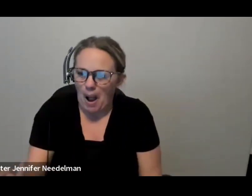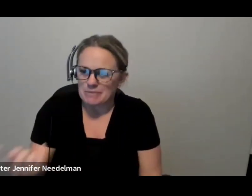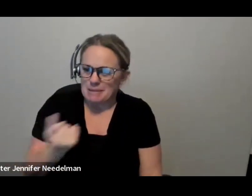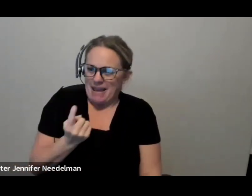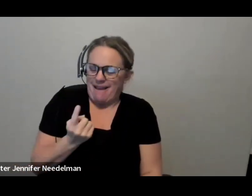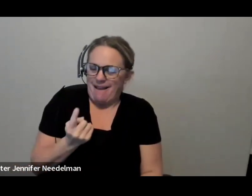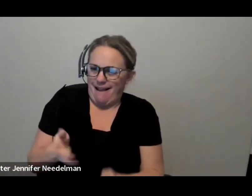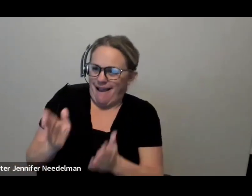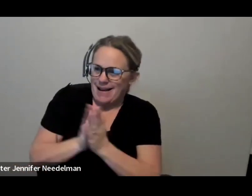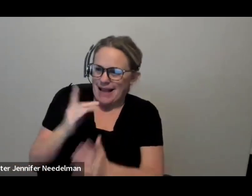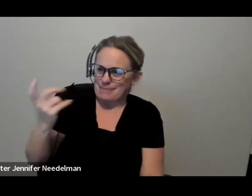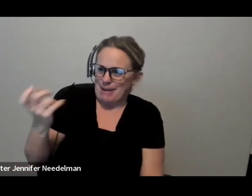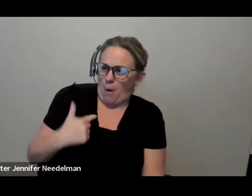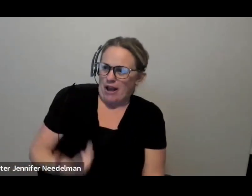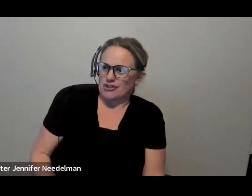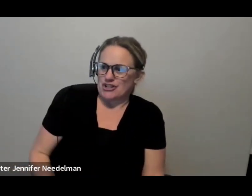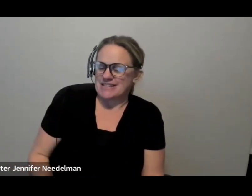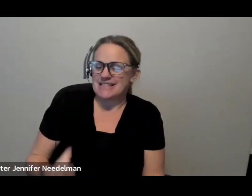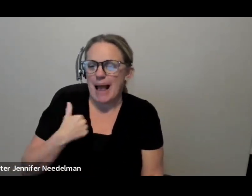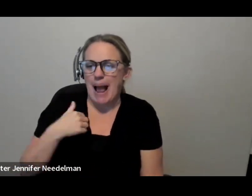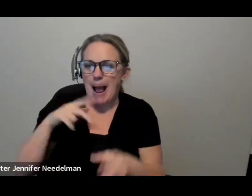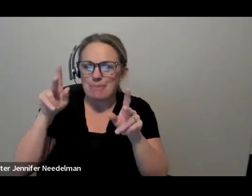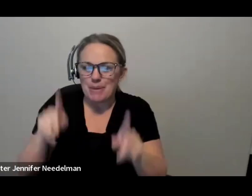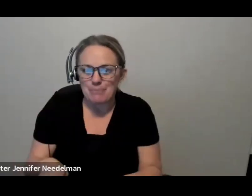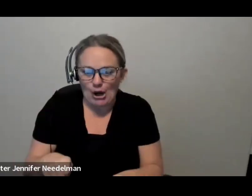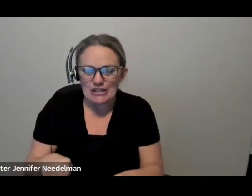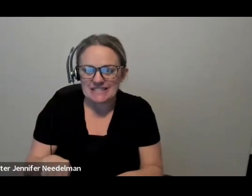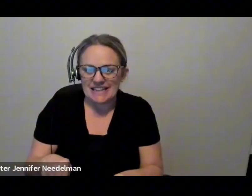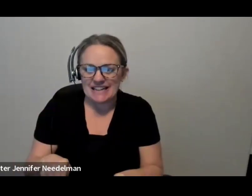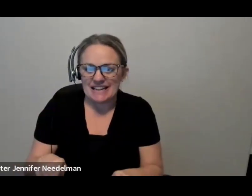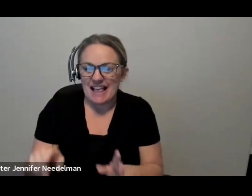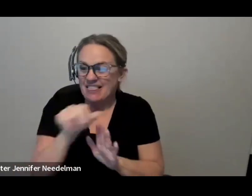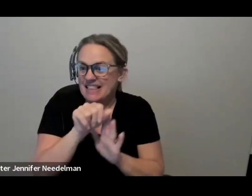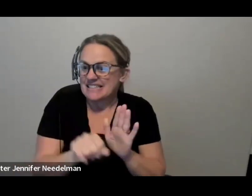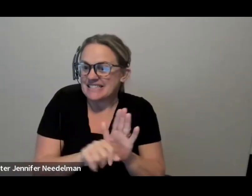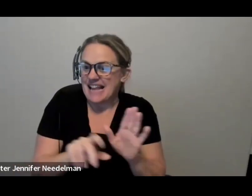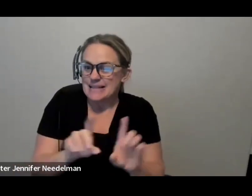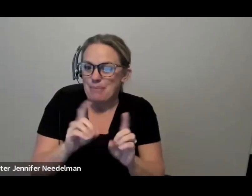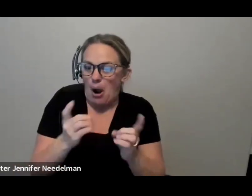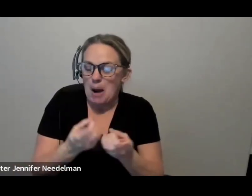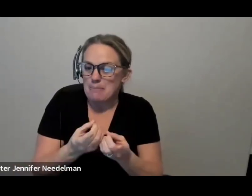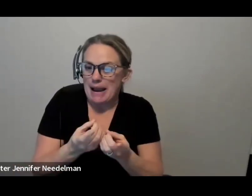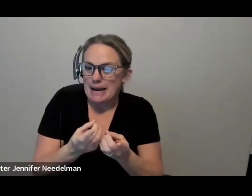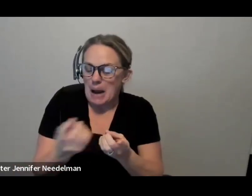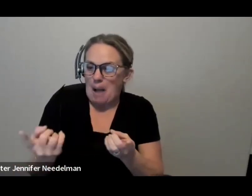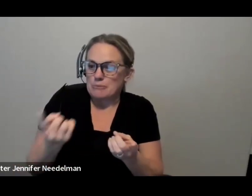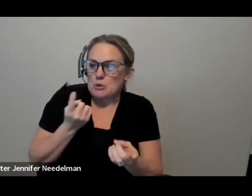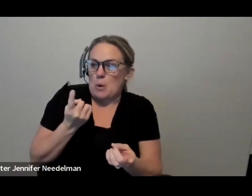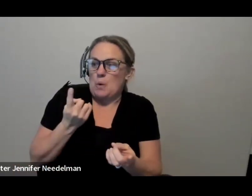Like I'm the person that all of the state departments come to to ask their accessibility questions when just a couple